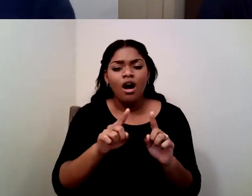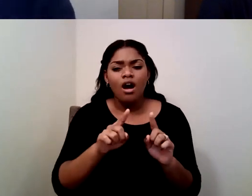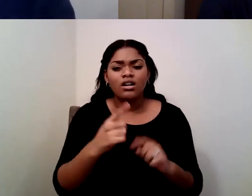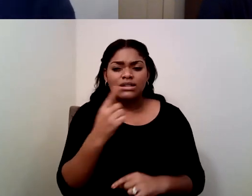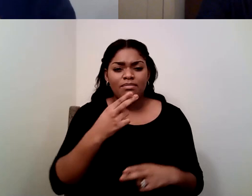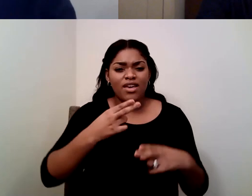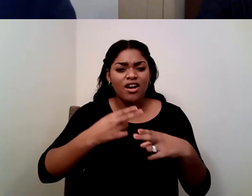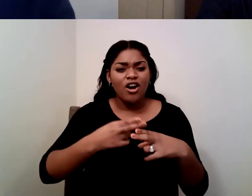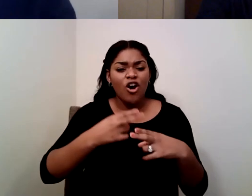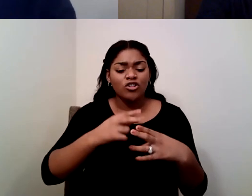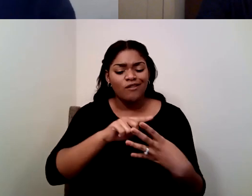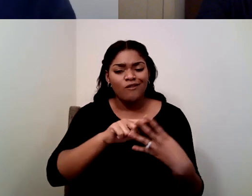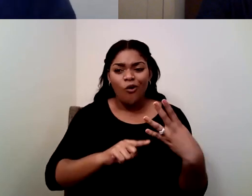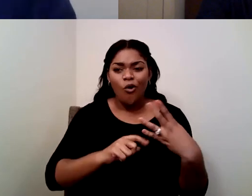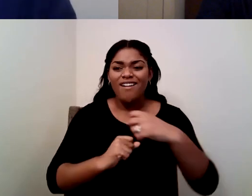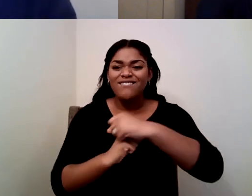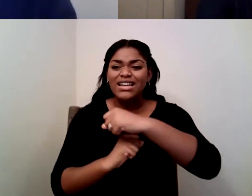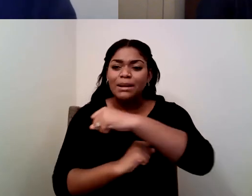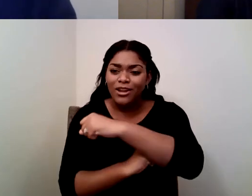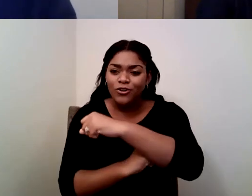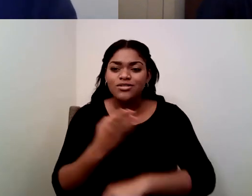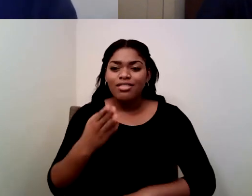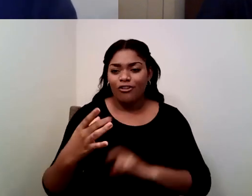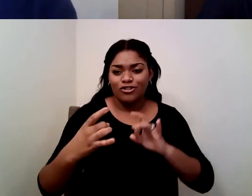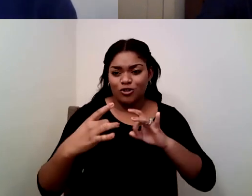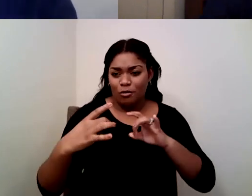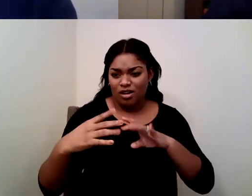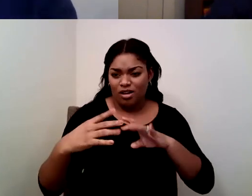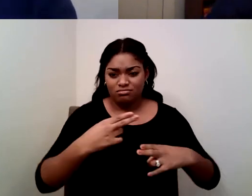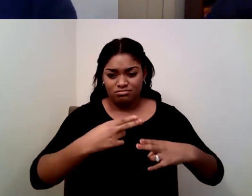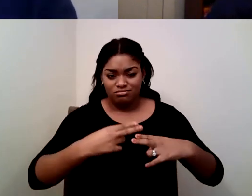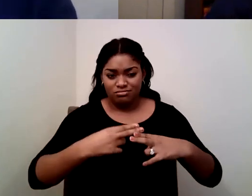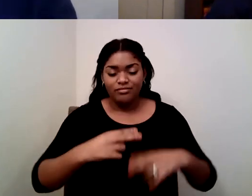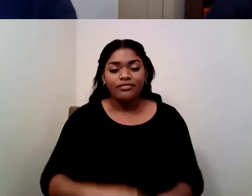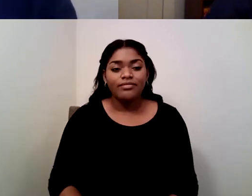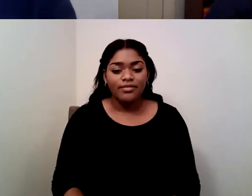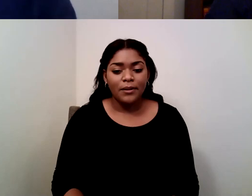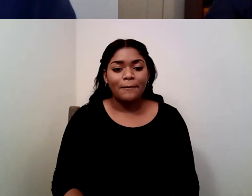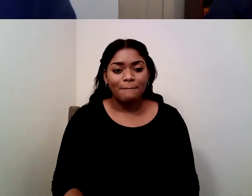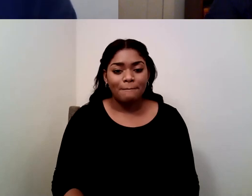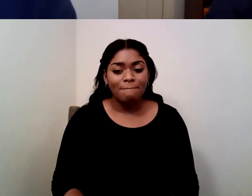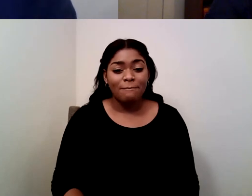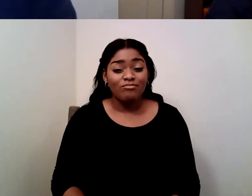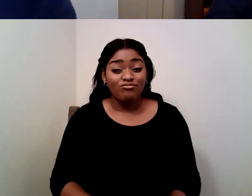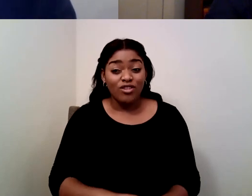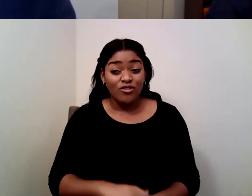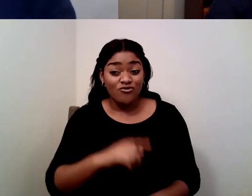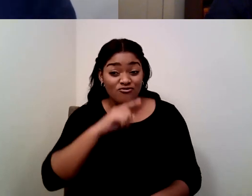the four fundamentals of Starbucks. And one of the little tricks that we had to